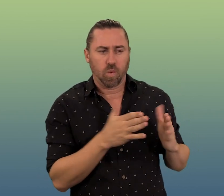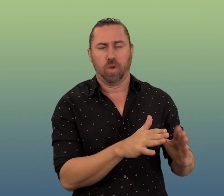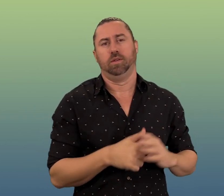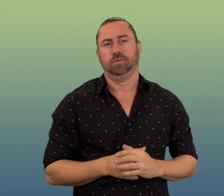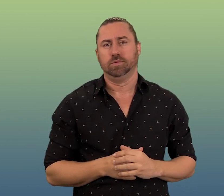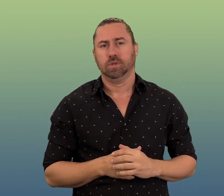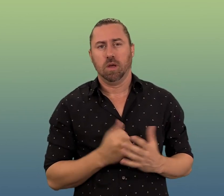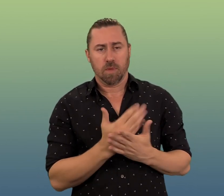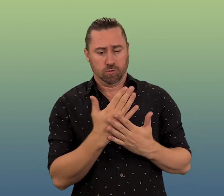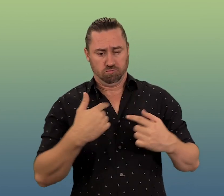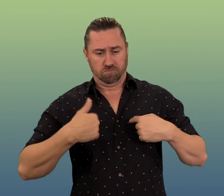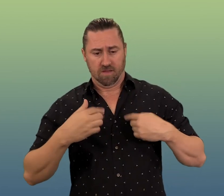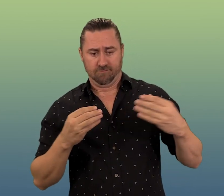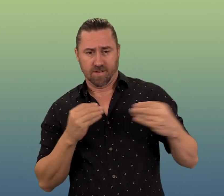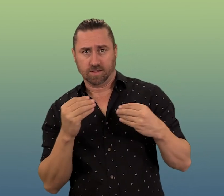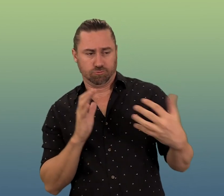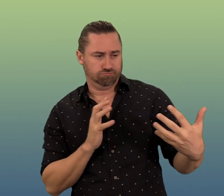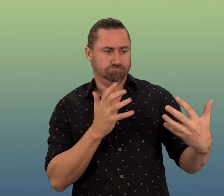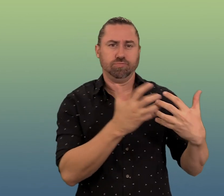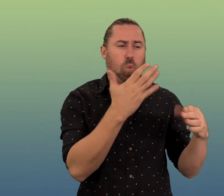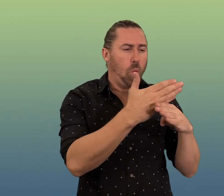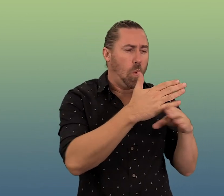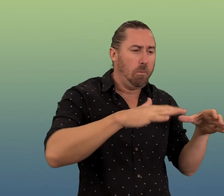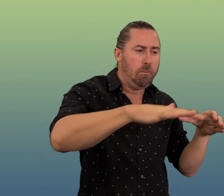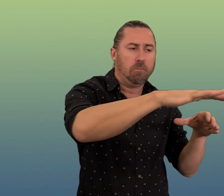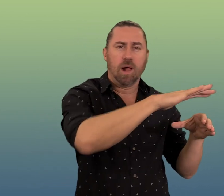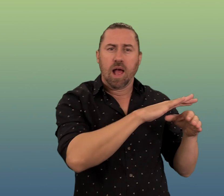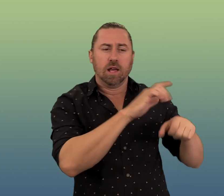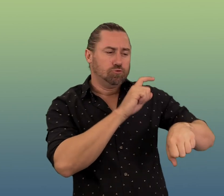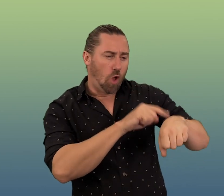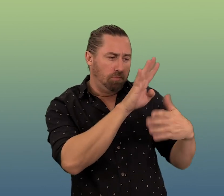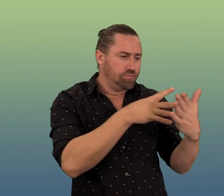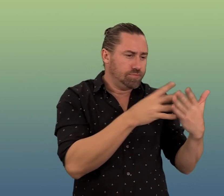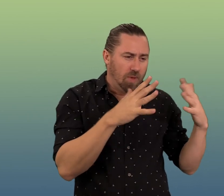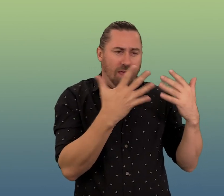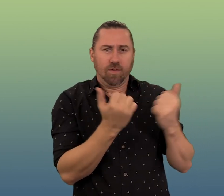Be flexible. Let's adapt the workplace role and schedule to both our needs.